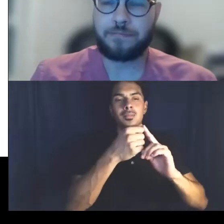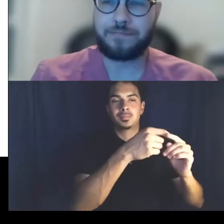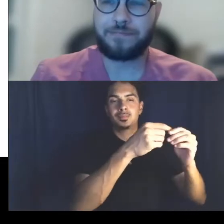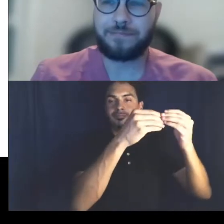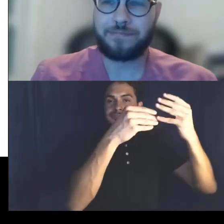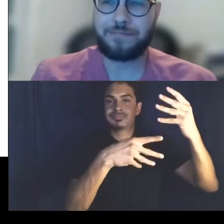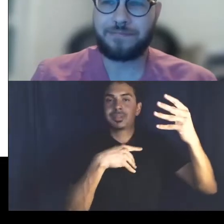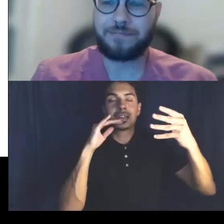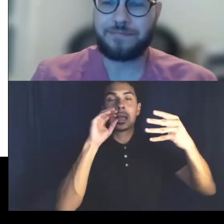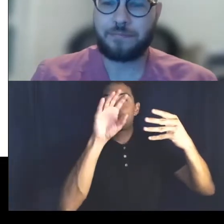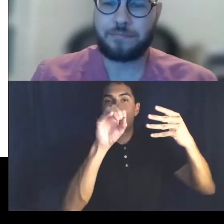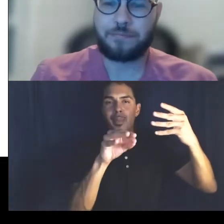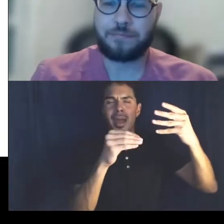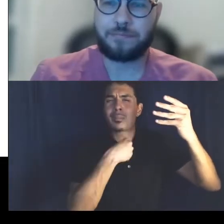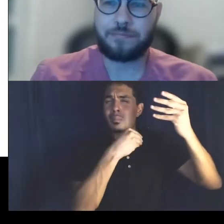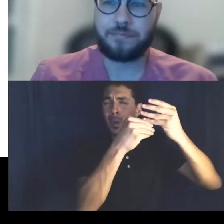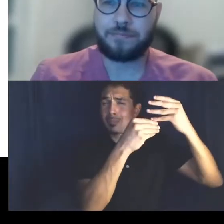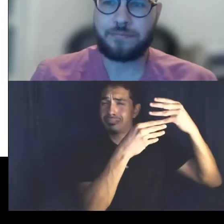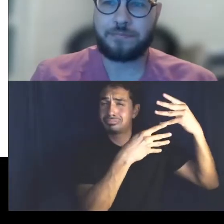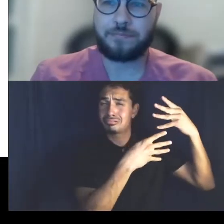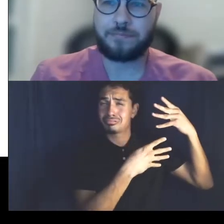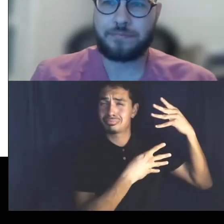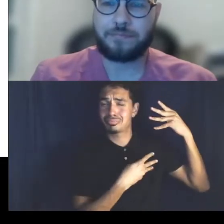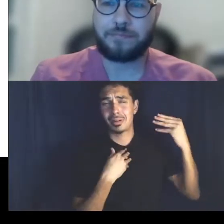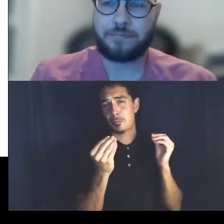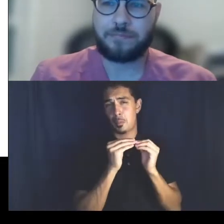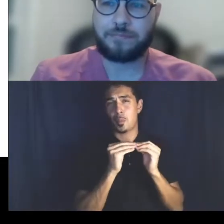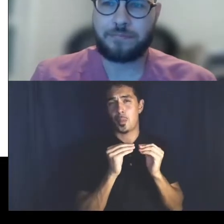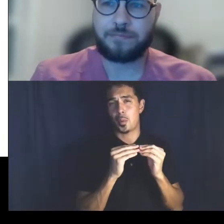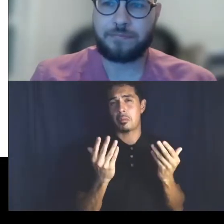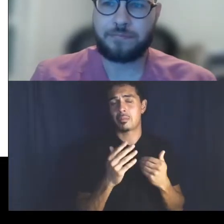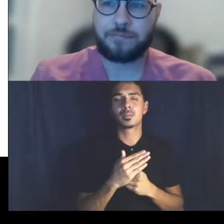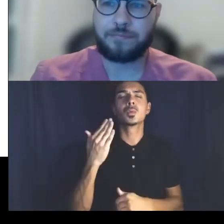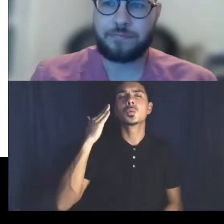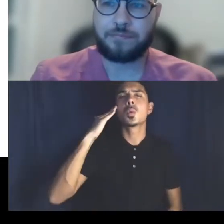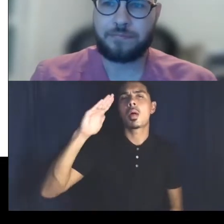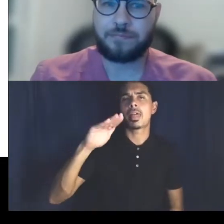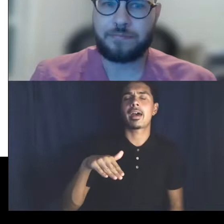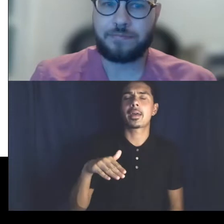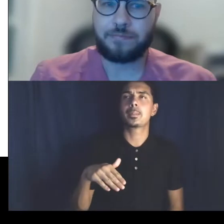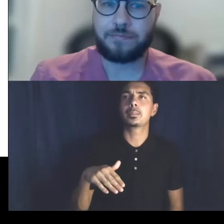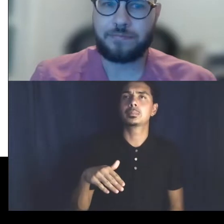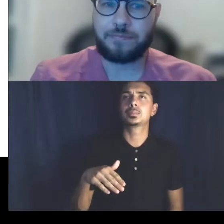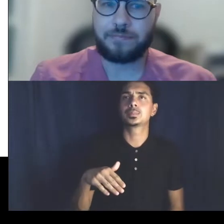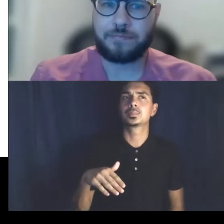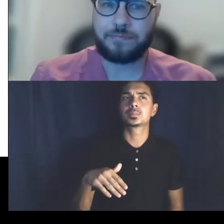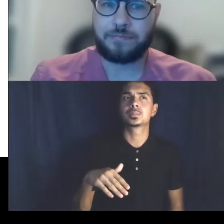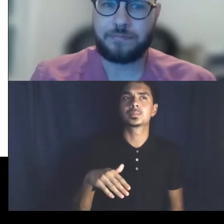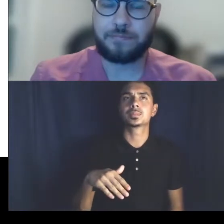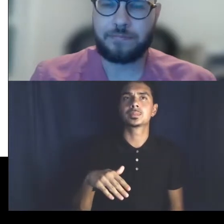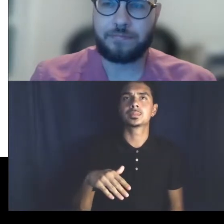that you could put under reproductive health. So know that it is about all of you,